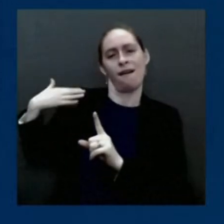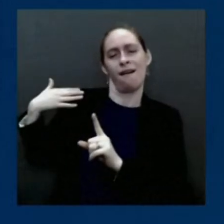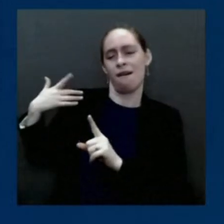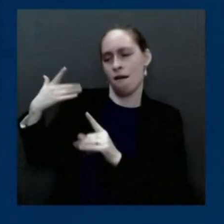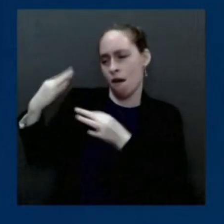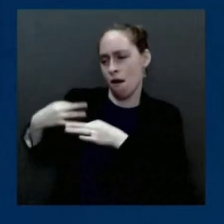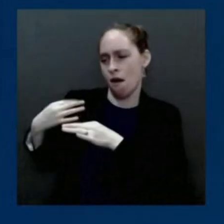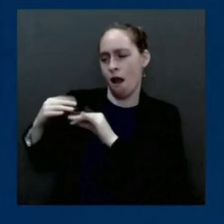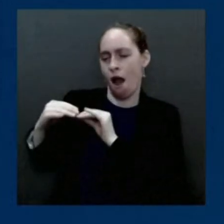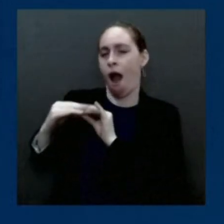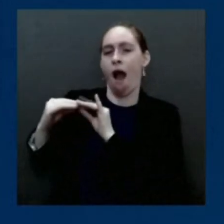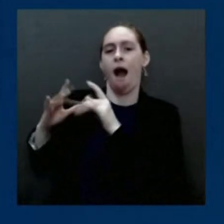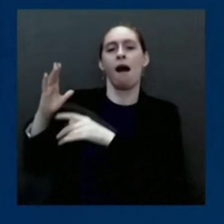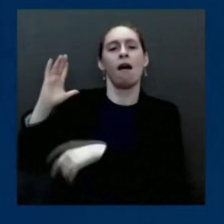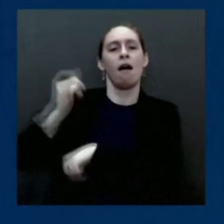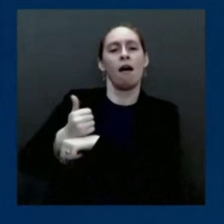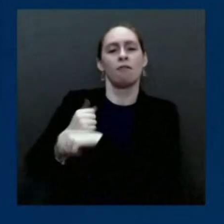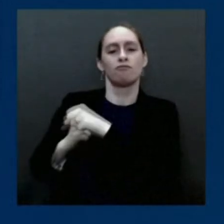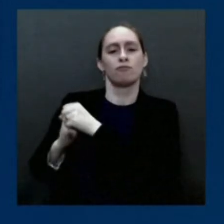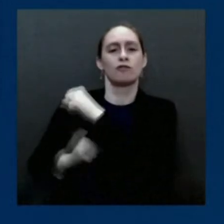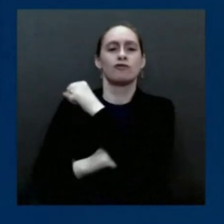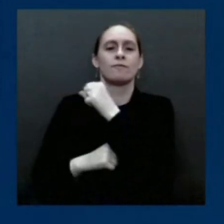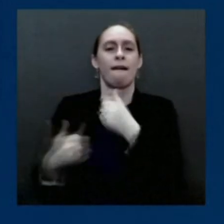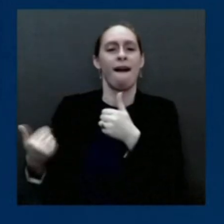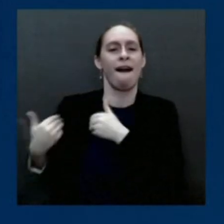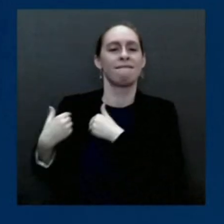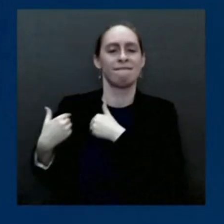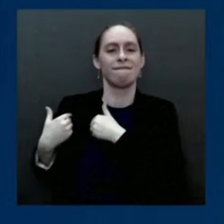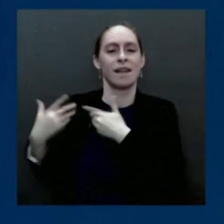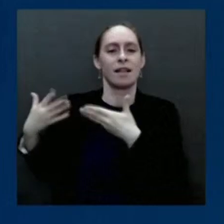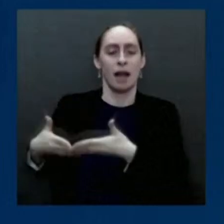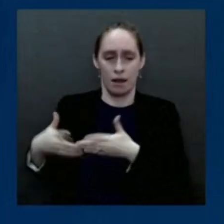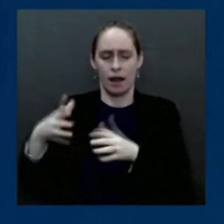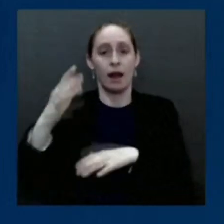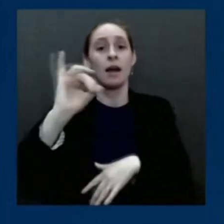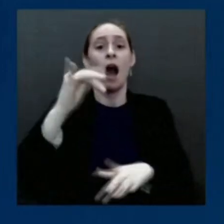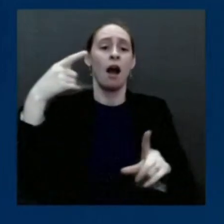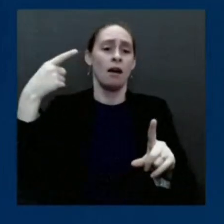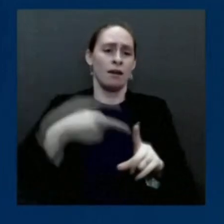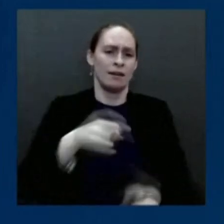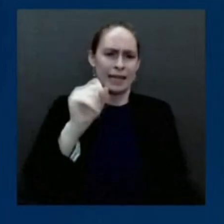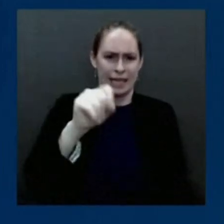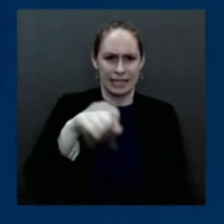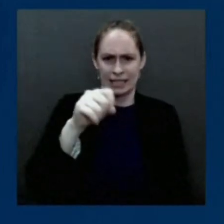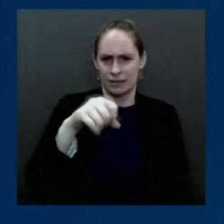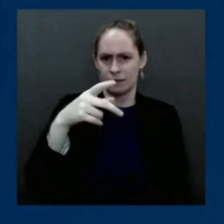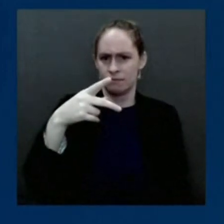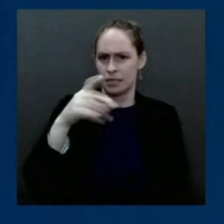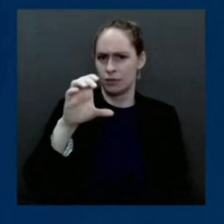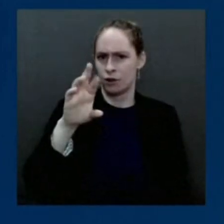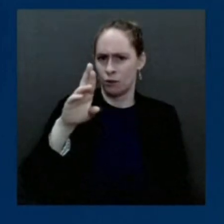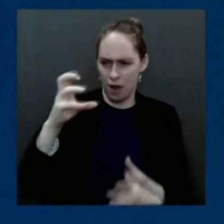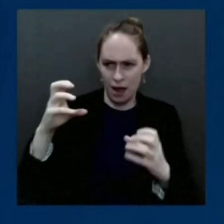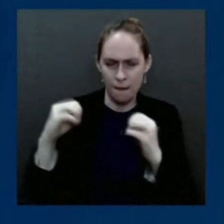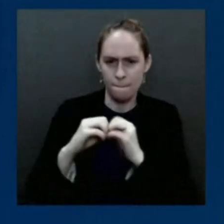CAPACITY. WE HAVE ALSO TAKEN STEPS ON THE PCR FRONT TO ANSWER YOUR